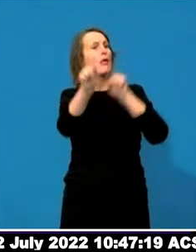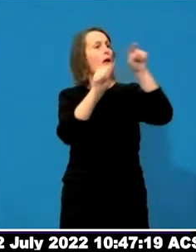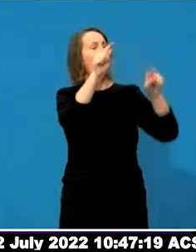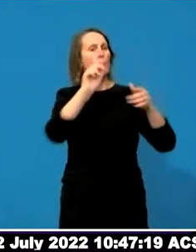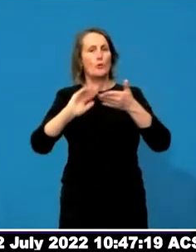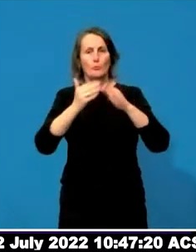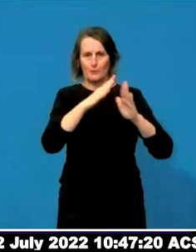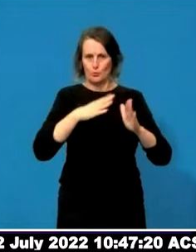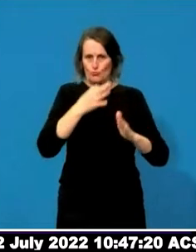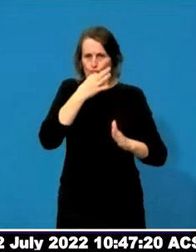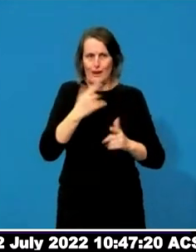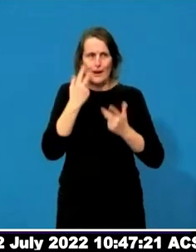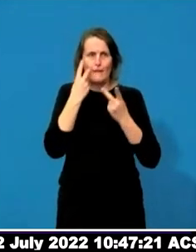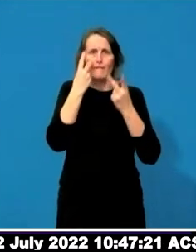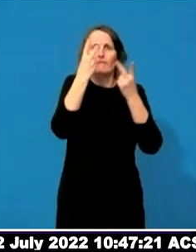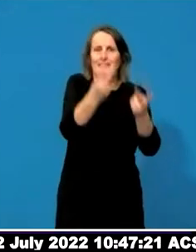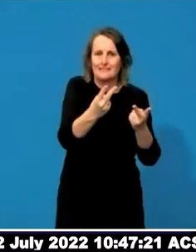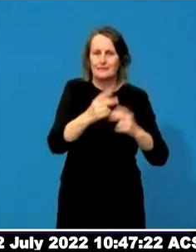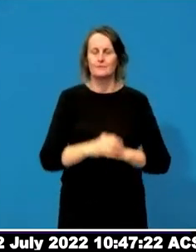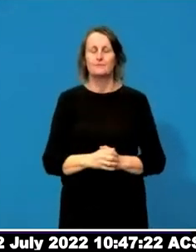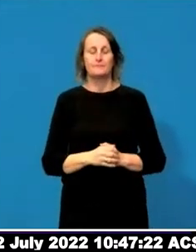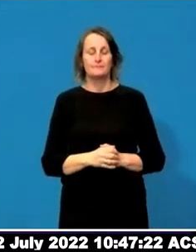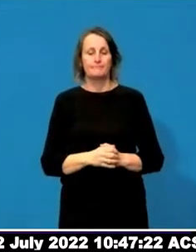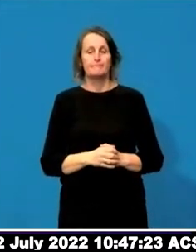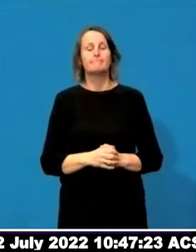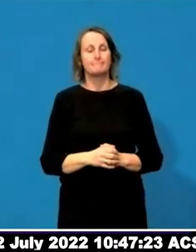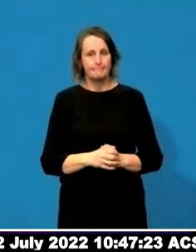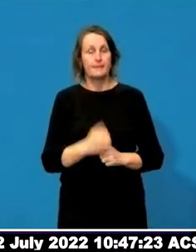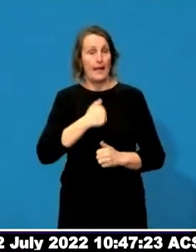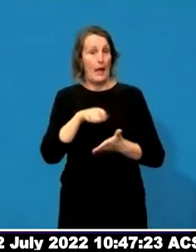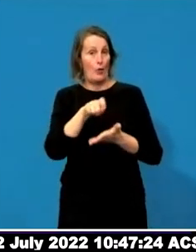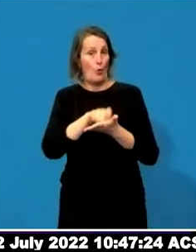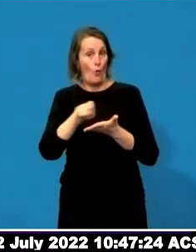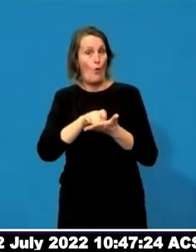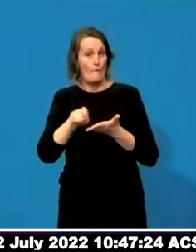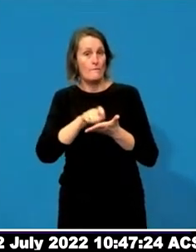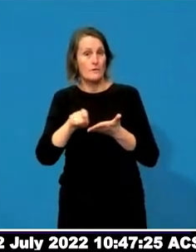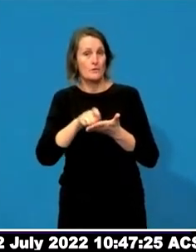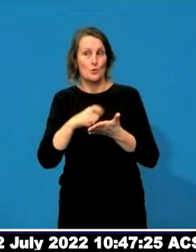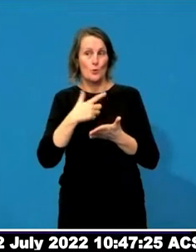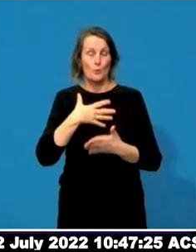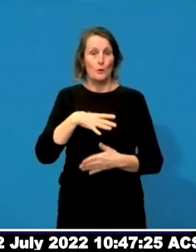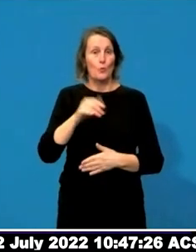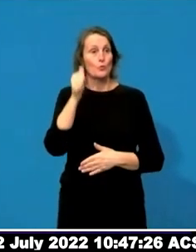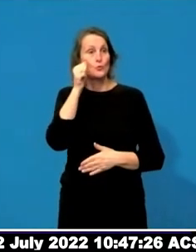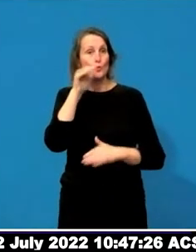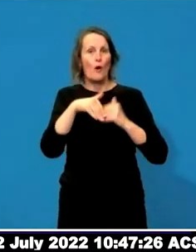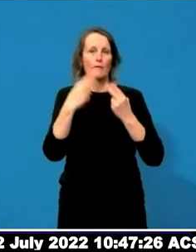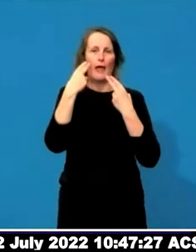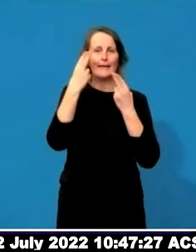Look, our office relies heavily on natural networks, like family,